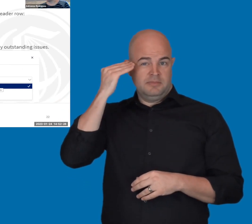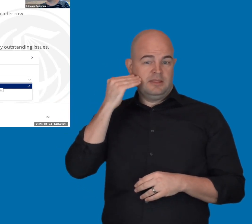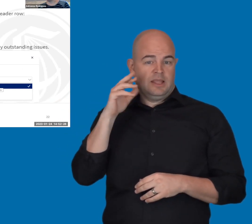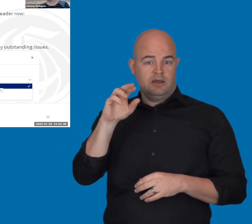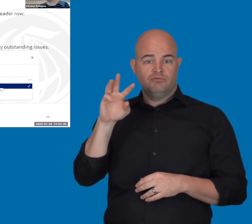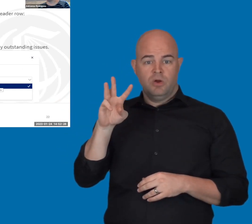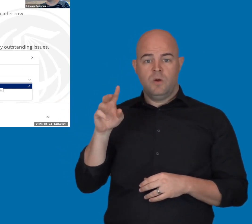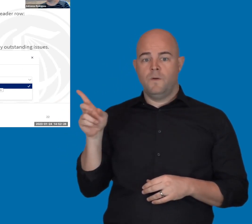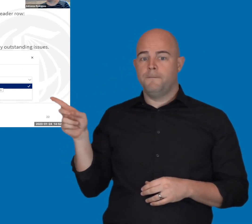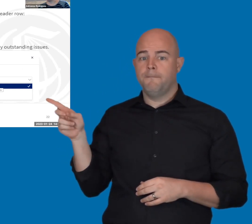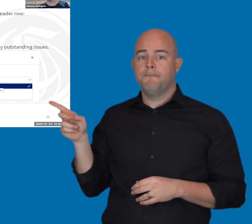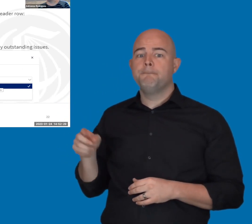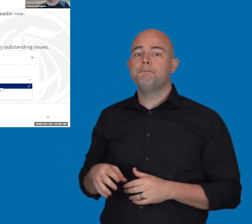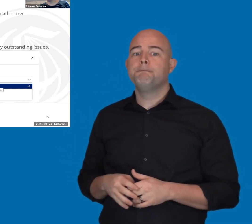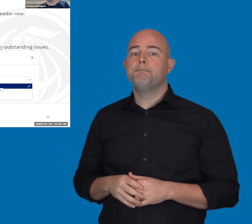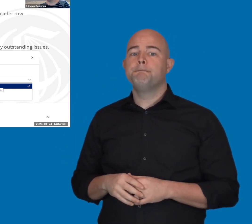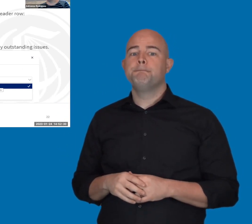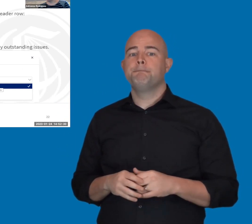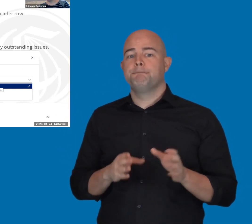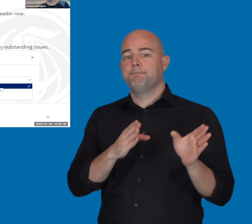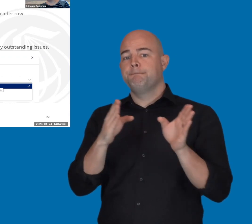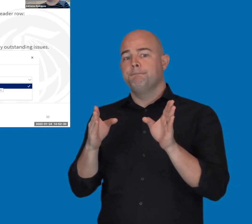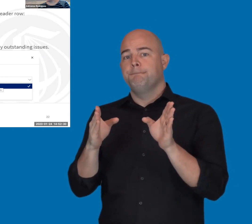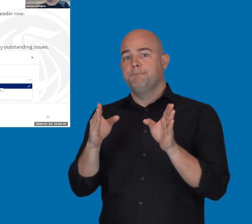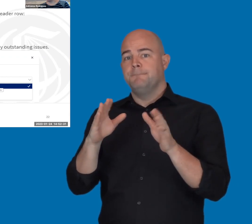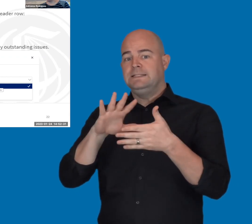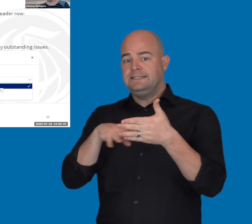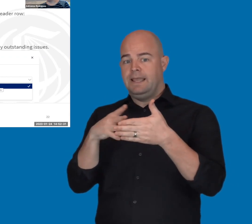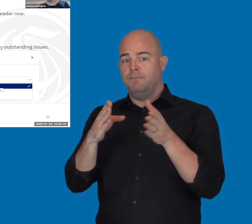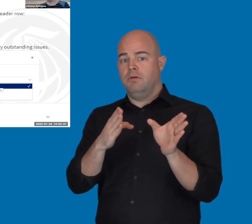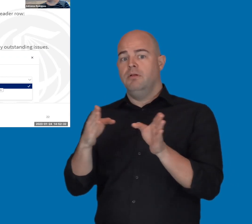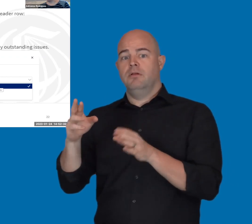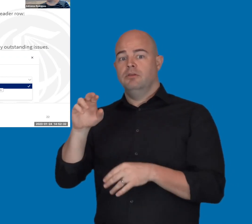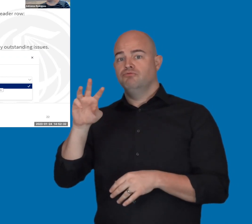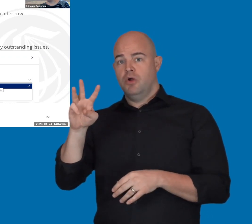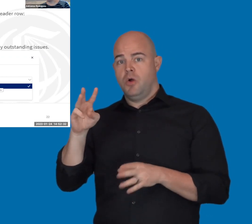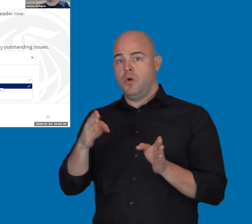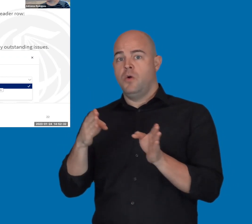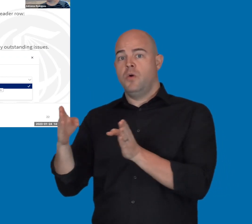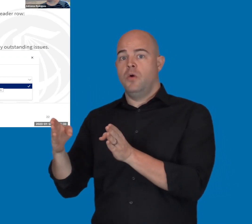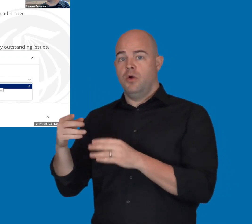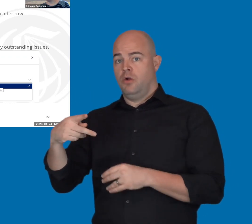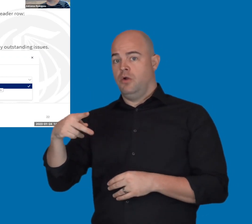I've shown here. Navigate to Table, Row, and Properties.